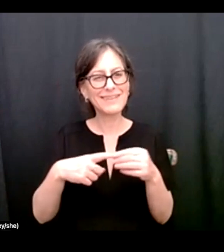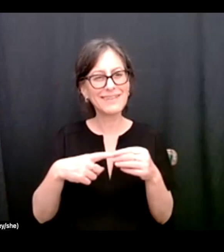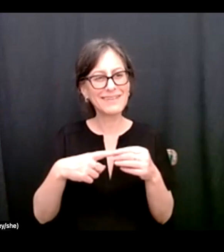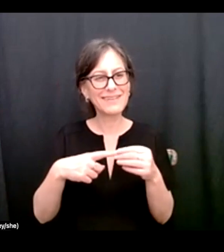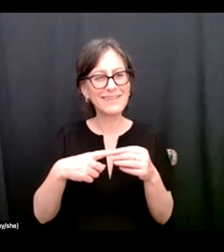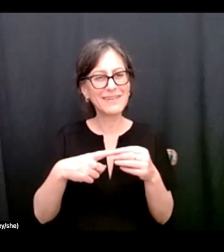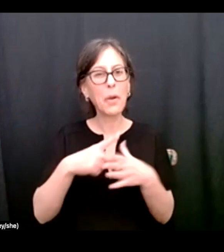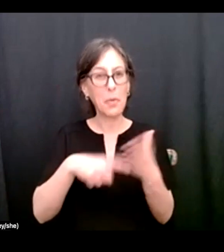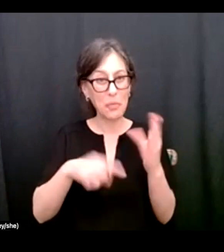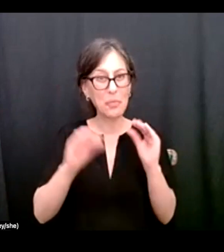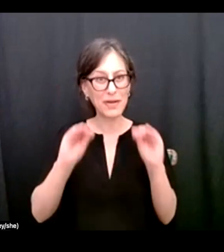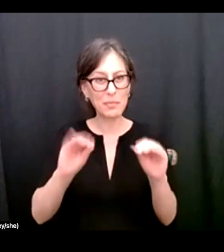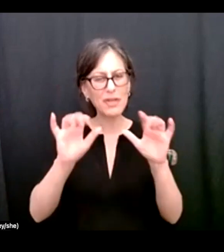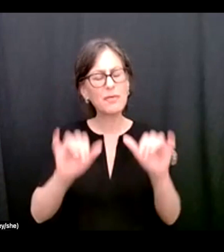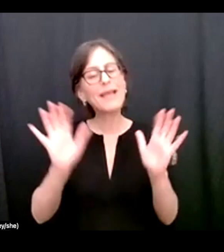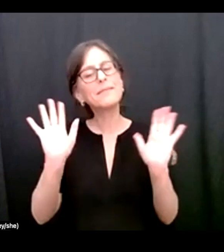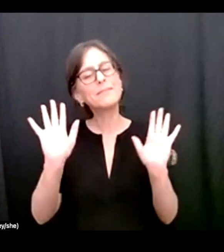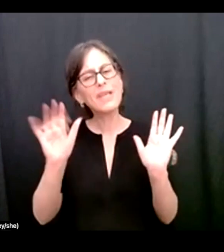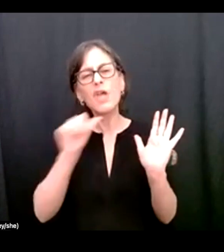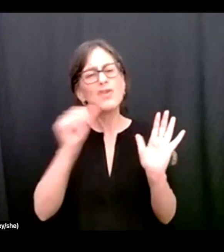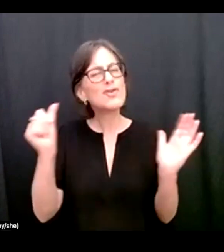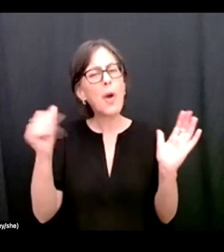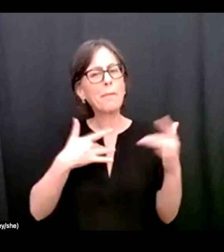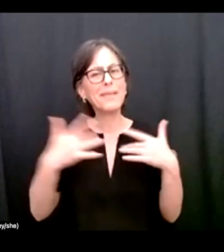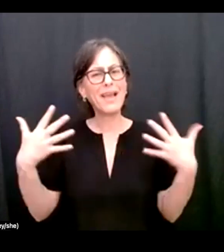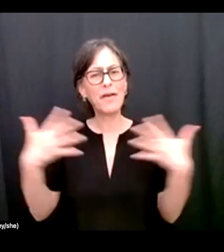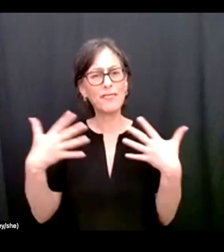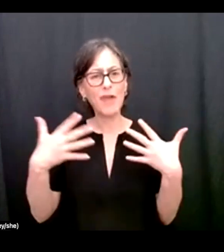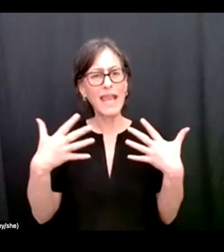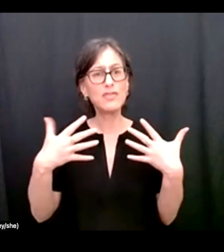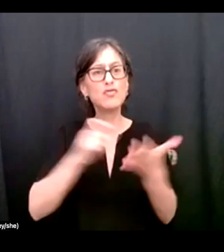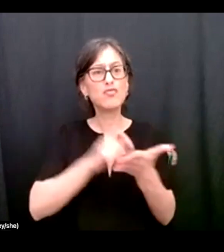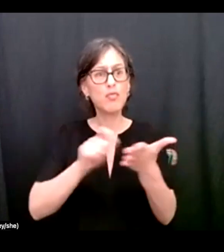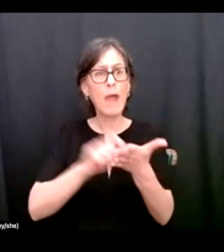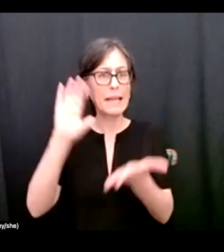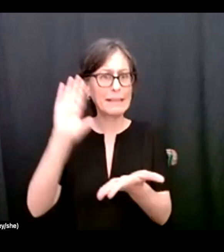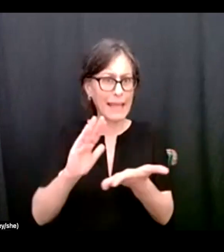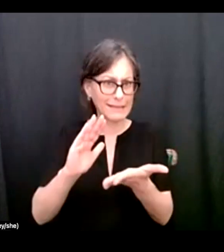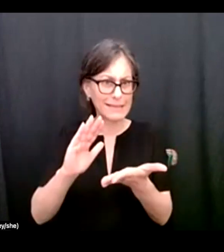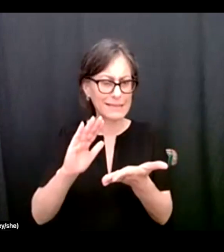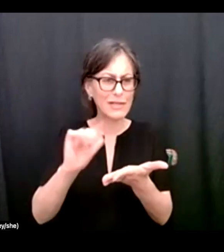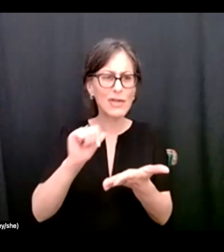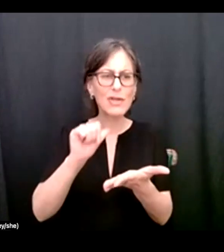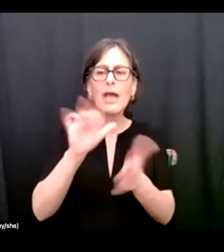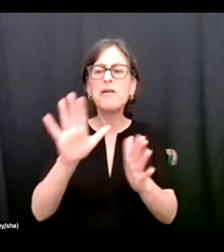what you put on the page, I guess, like, don't be afraid to write less, I guess is the point. Like don't don't feel like you need to fill